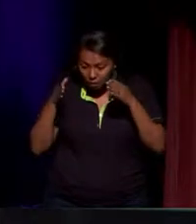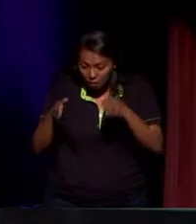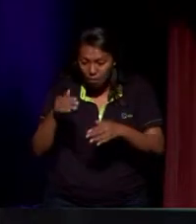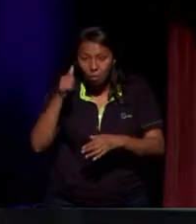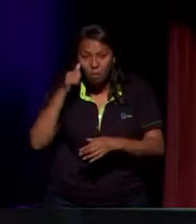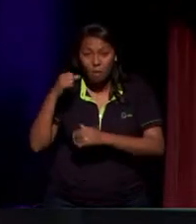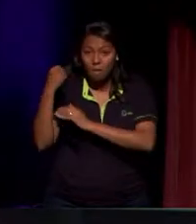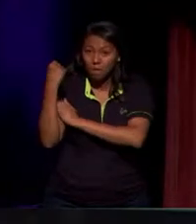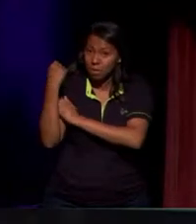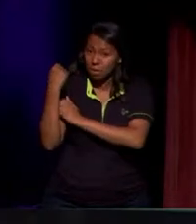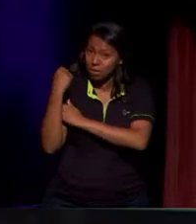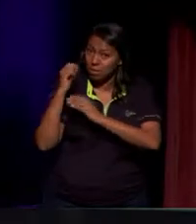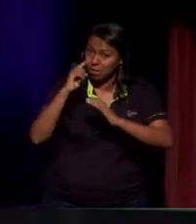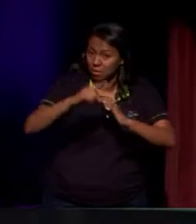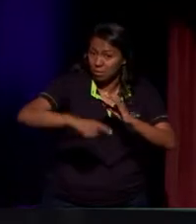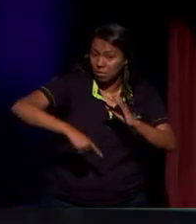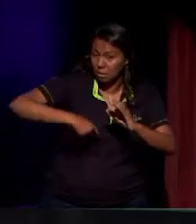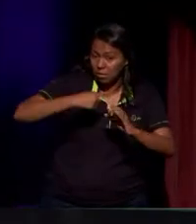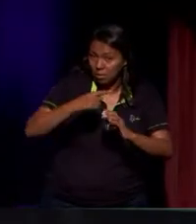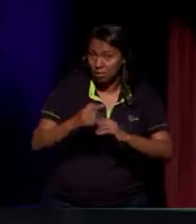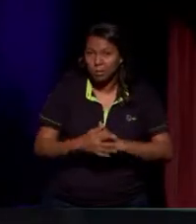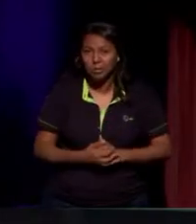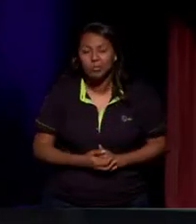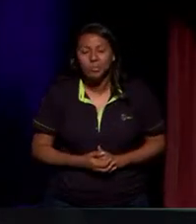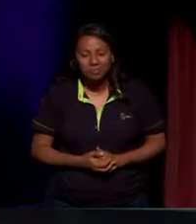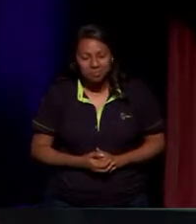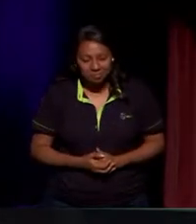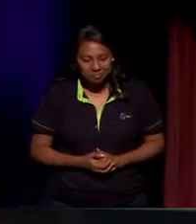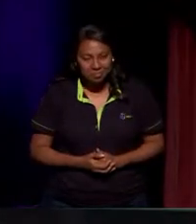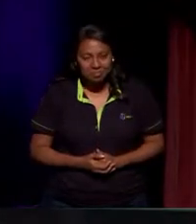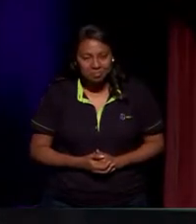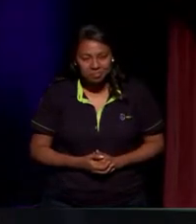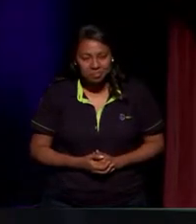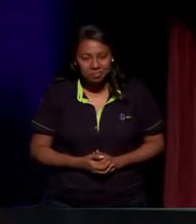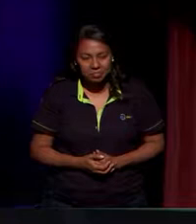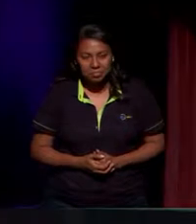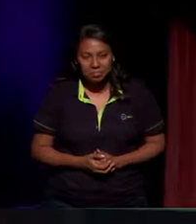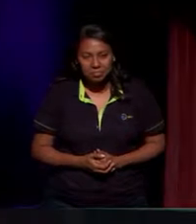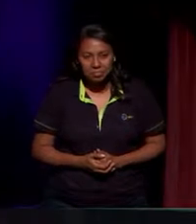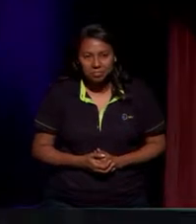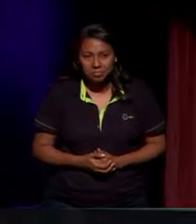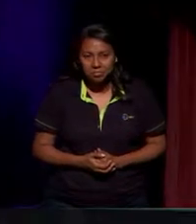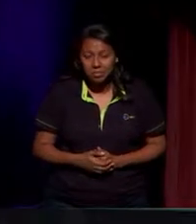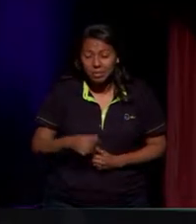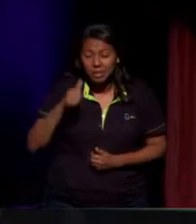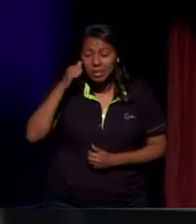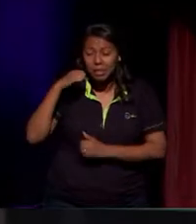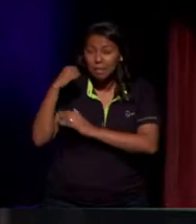a feminist perspective decolonized first of all, examine such as sexist practices